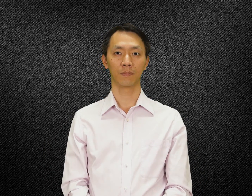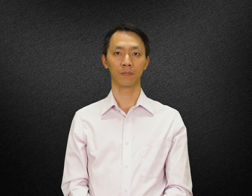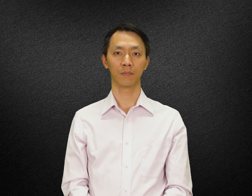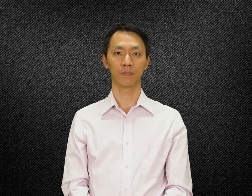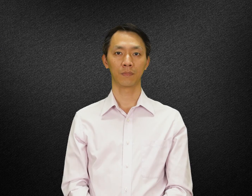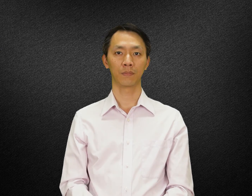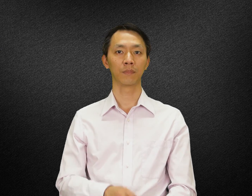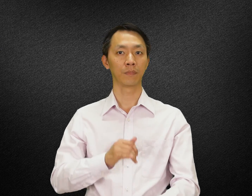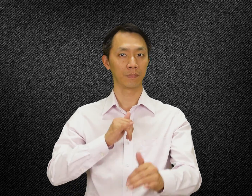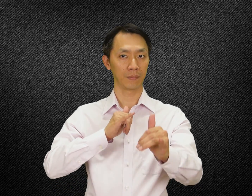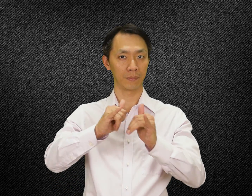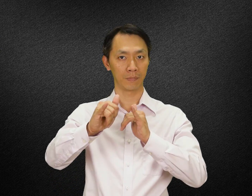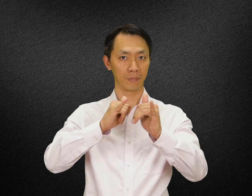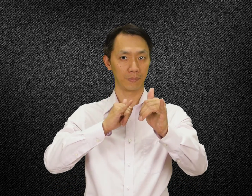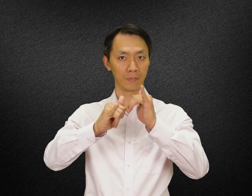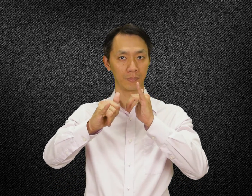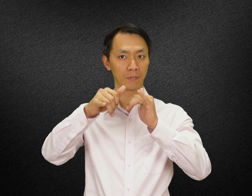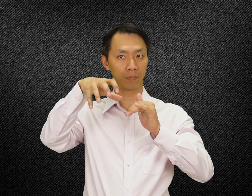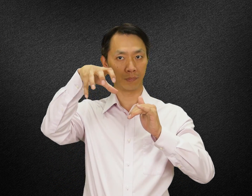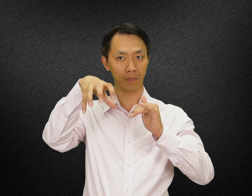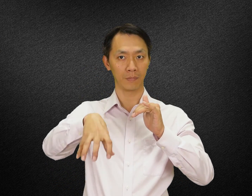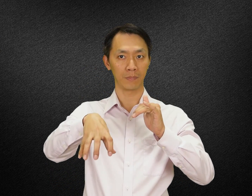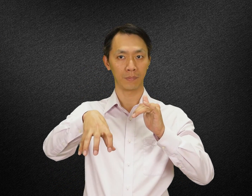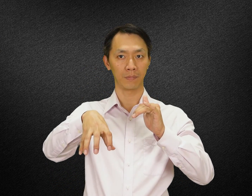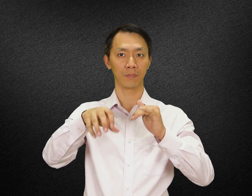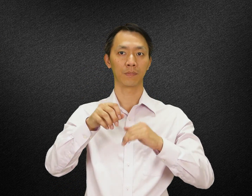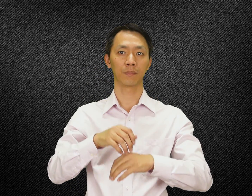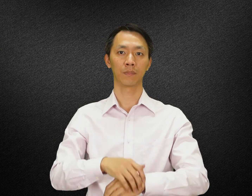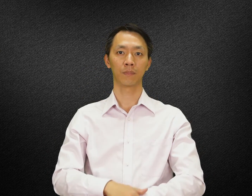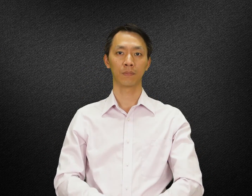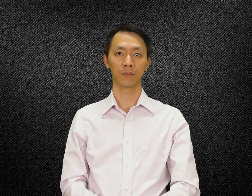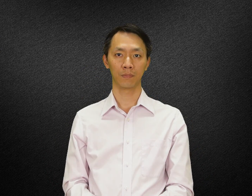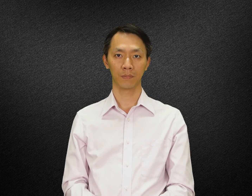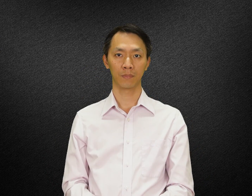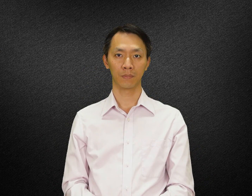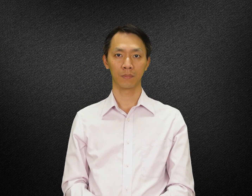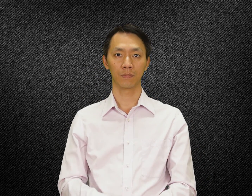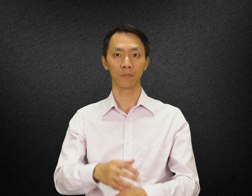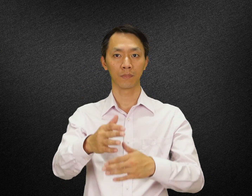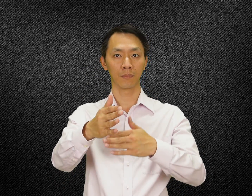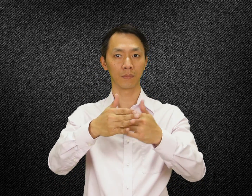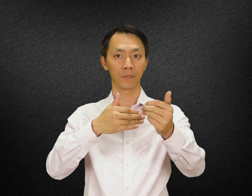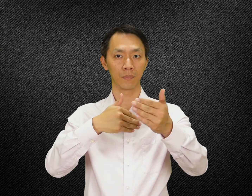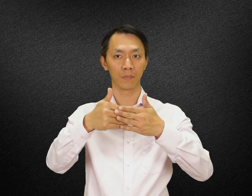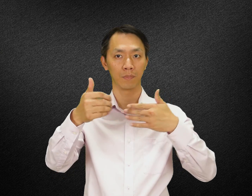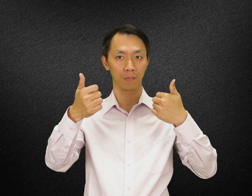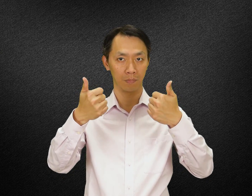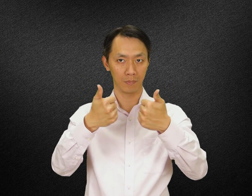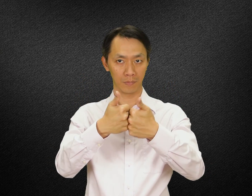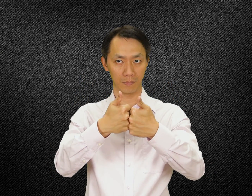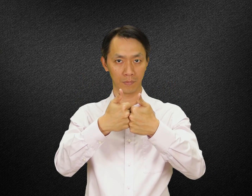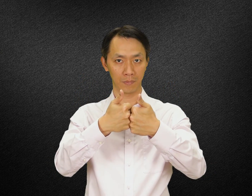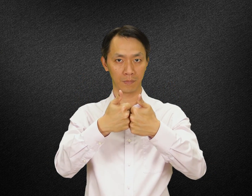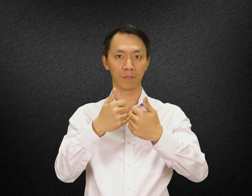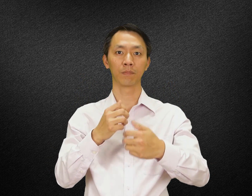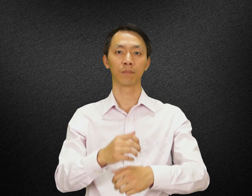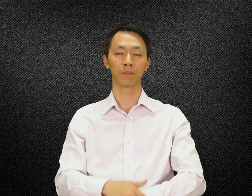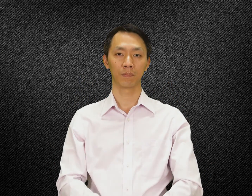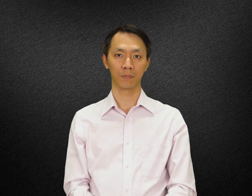Social Welfare Department association